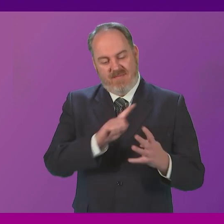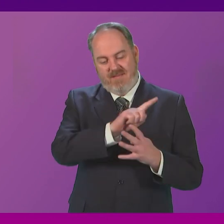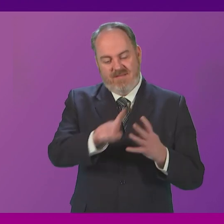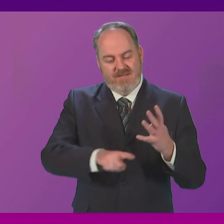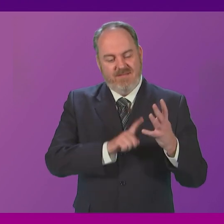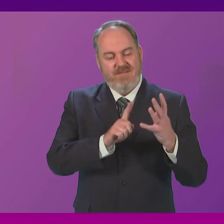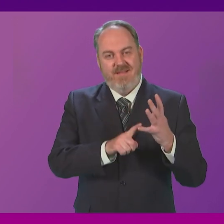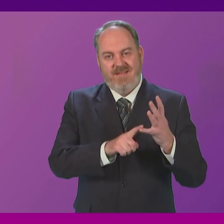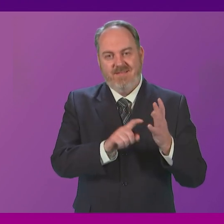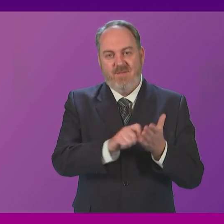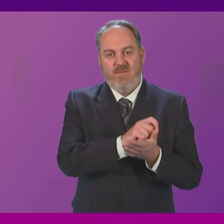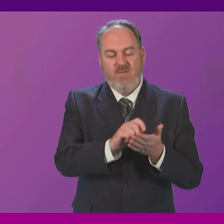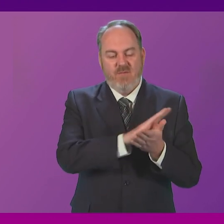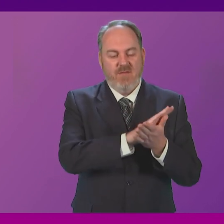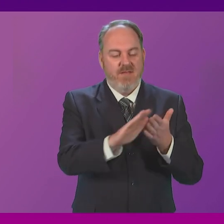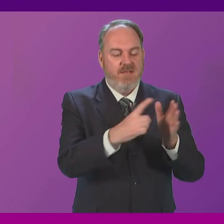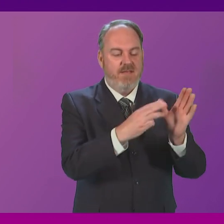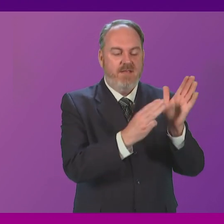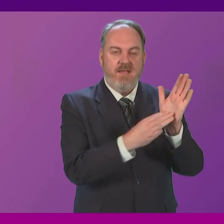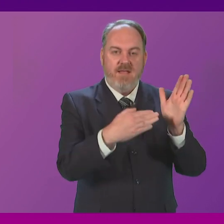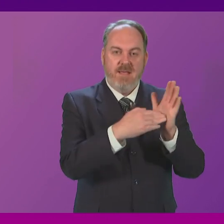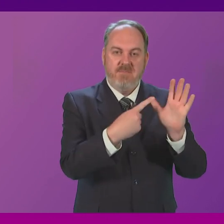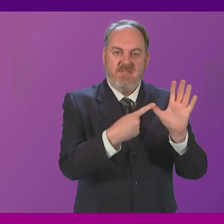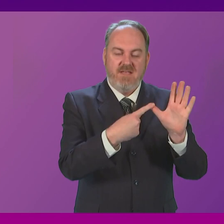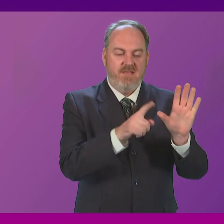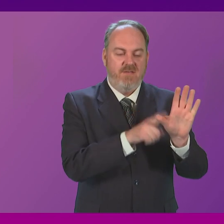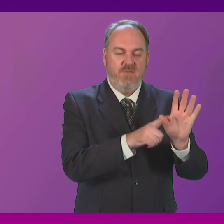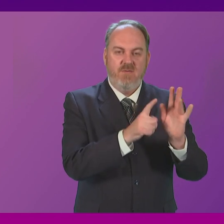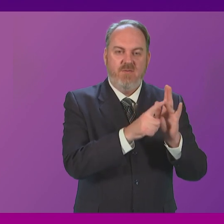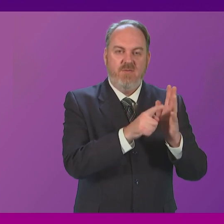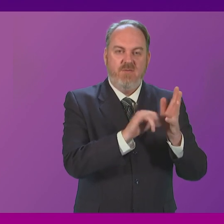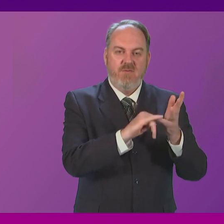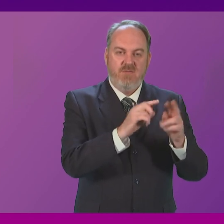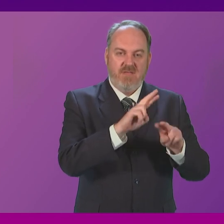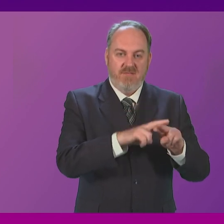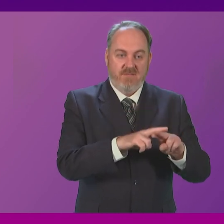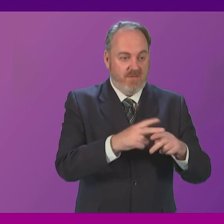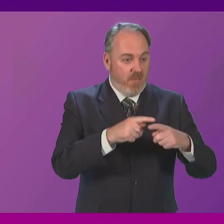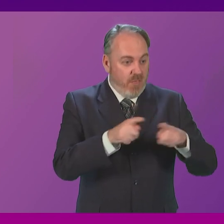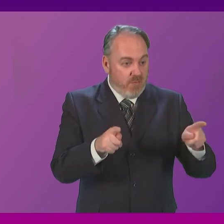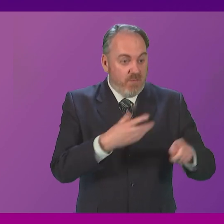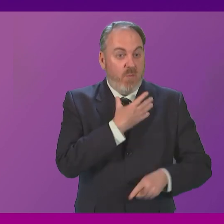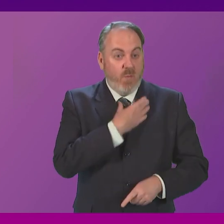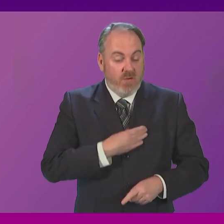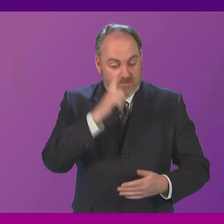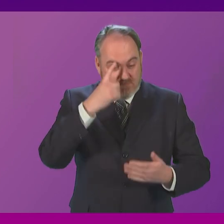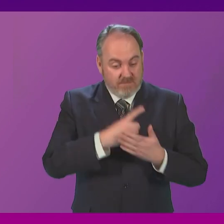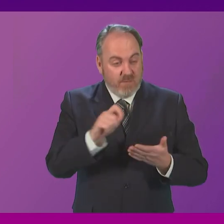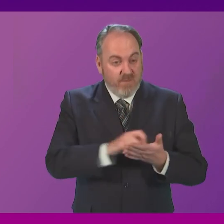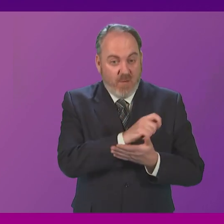The next vote is for Humza Yousaf. Only members who wish to cast their vote for Humza Yousaf should take part in this vote, by voting yes.